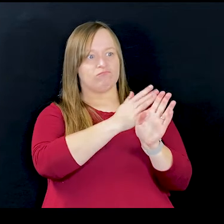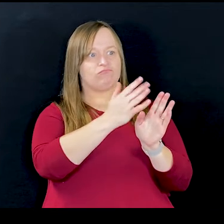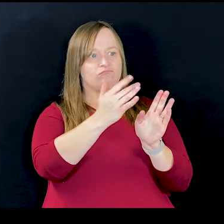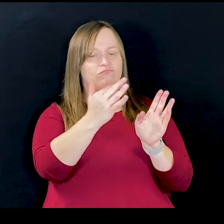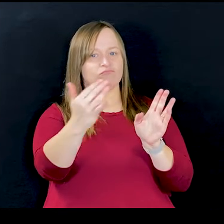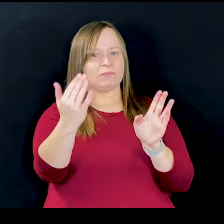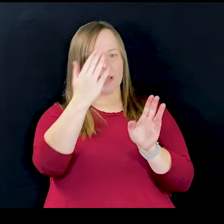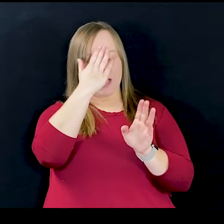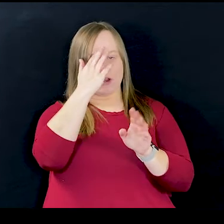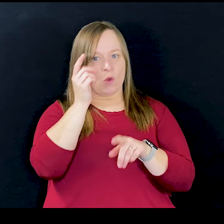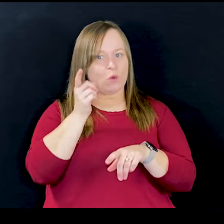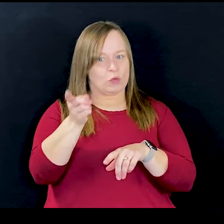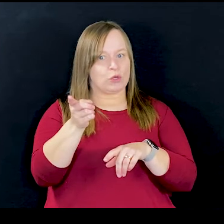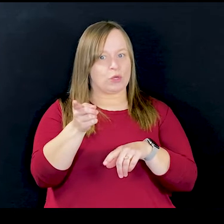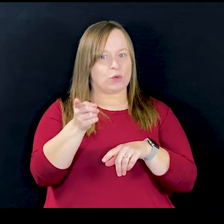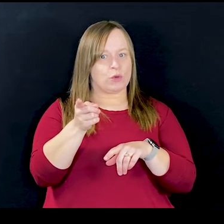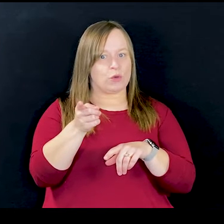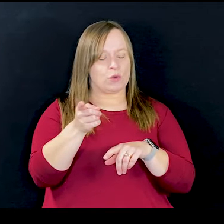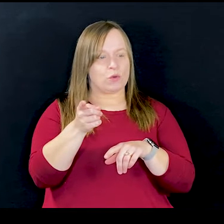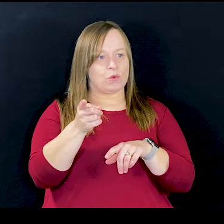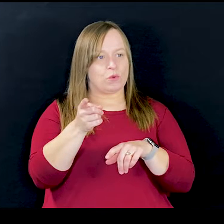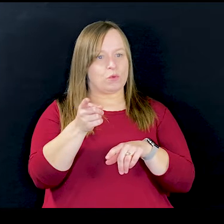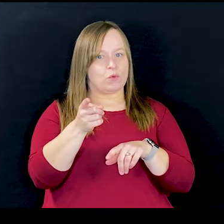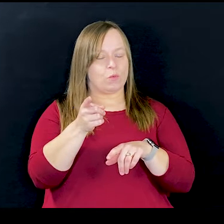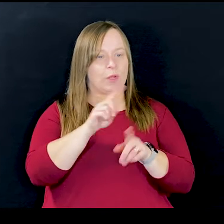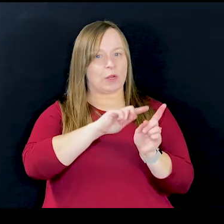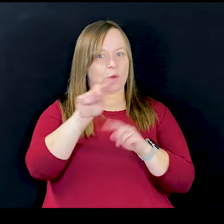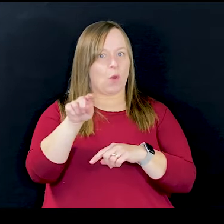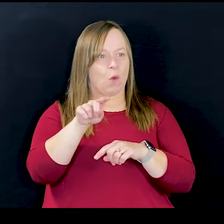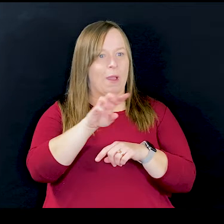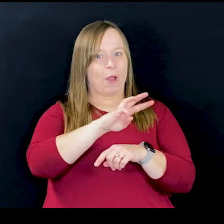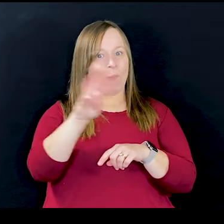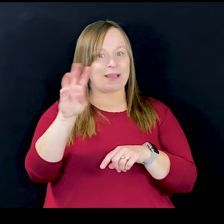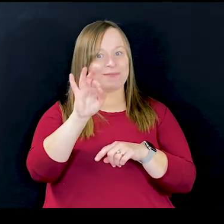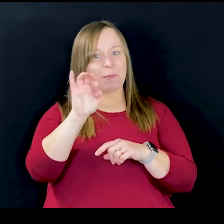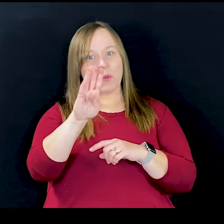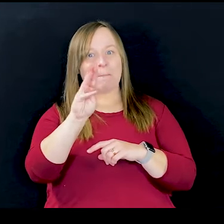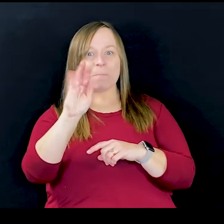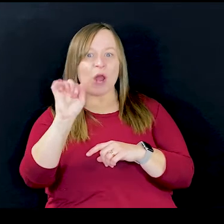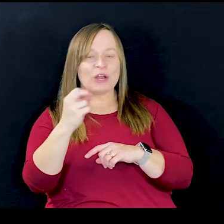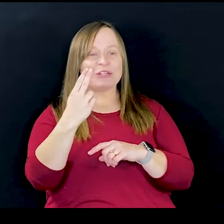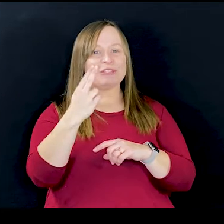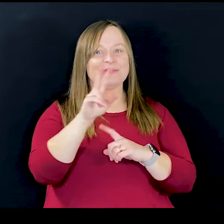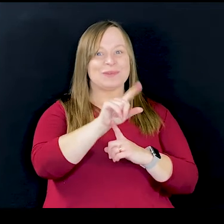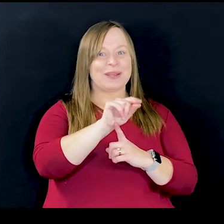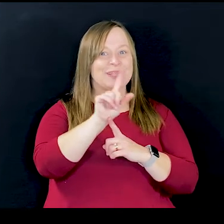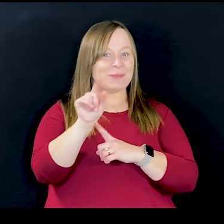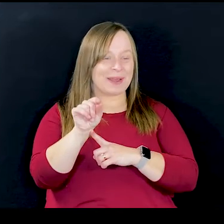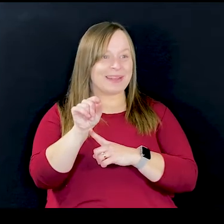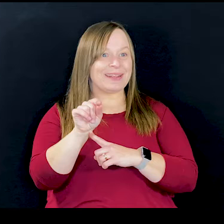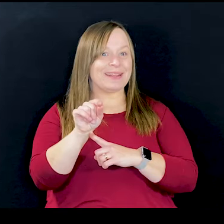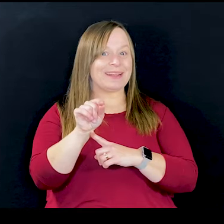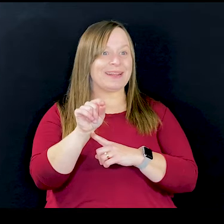I know that you were going to head out West in February or March of 2020.